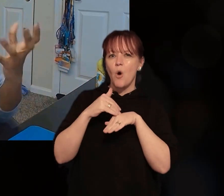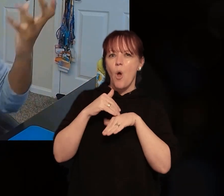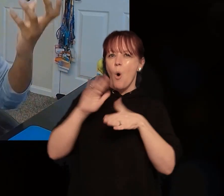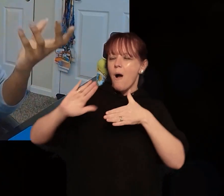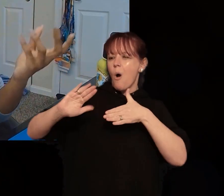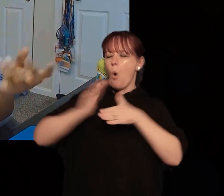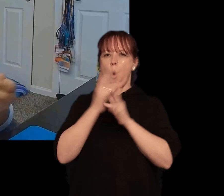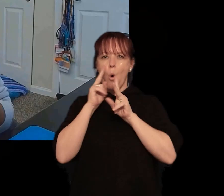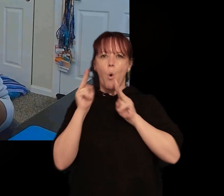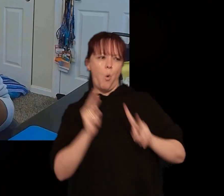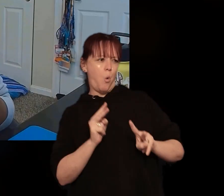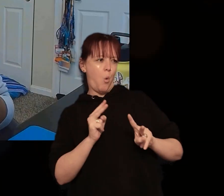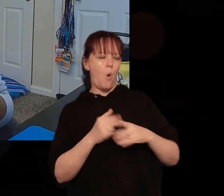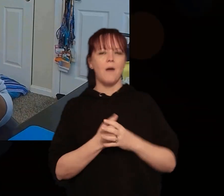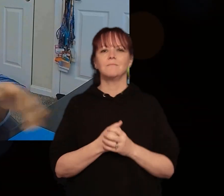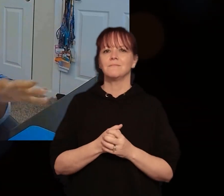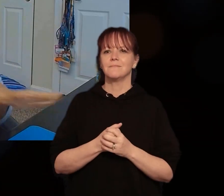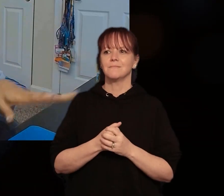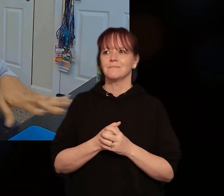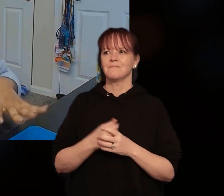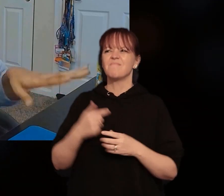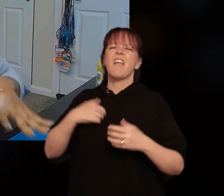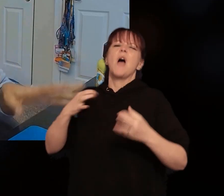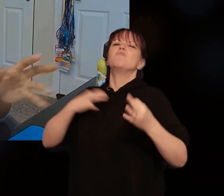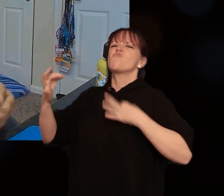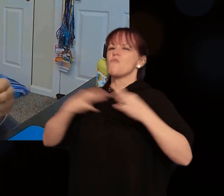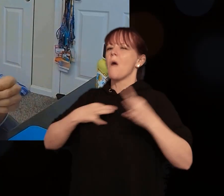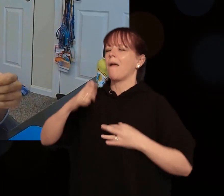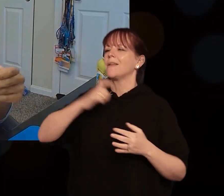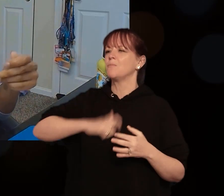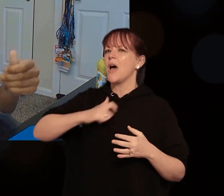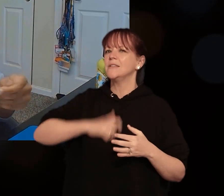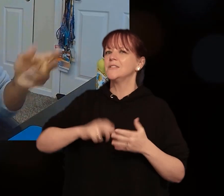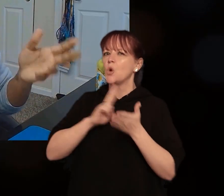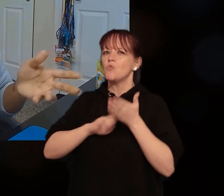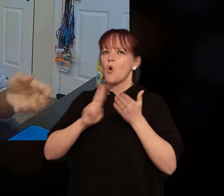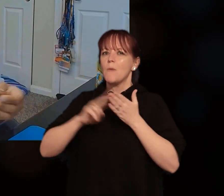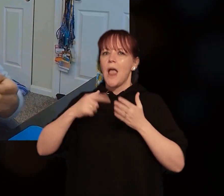I'm just a dramatic person and I maybe do some type of drumming or an illusion to it